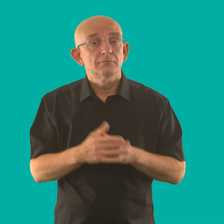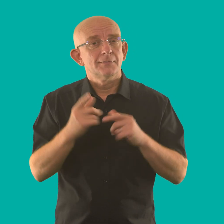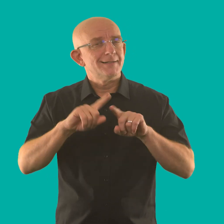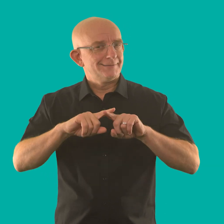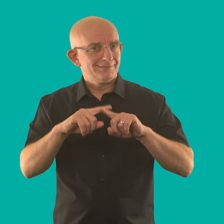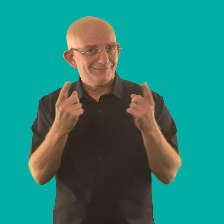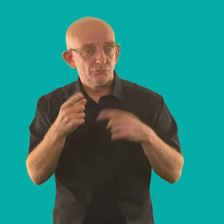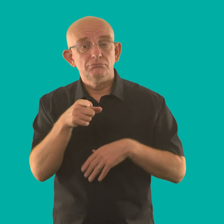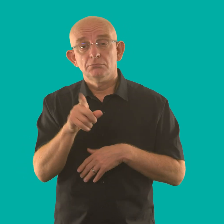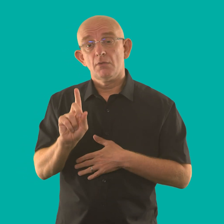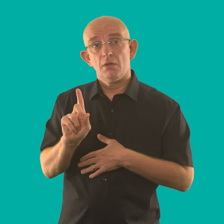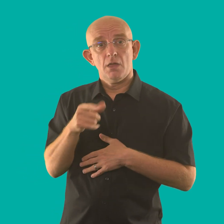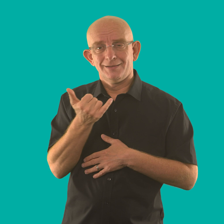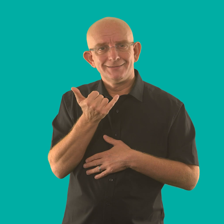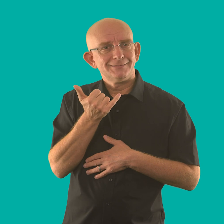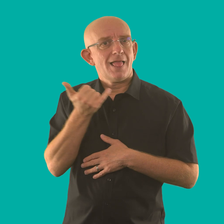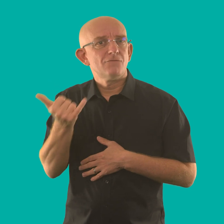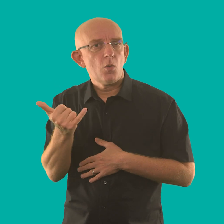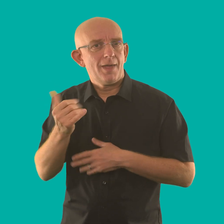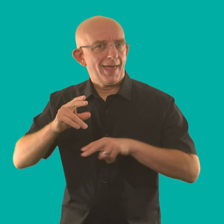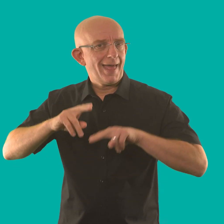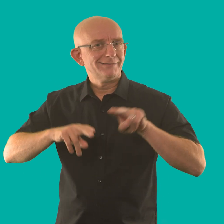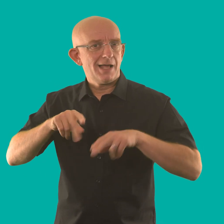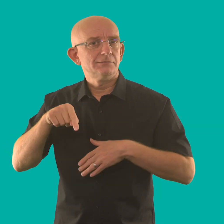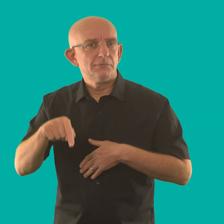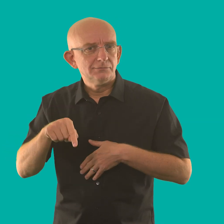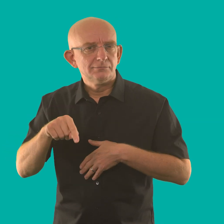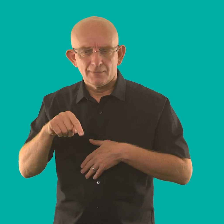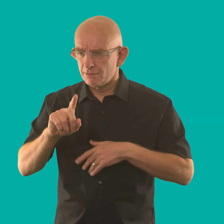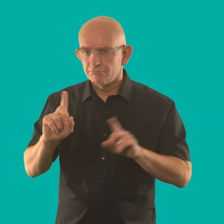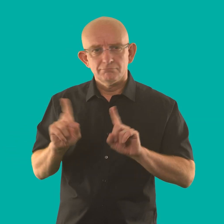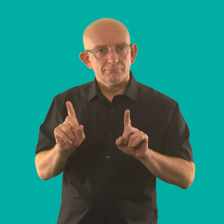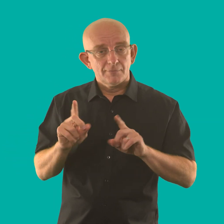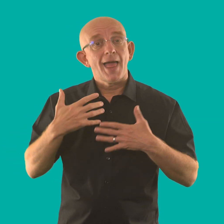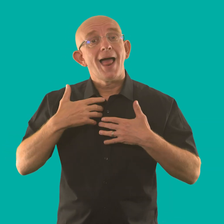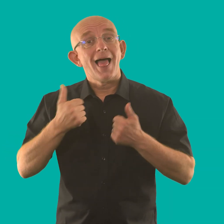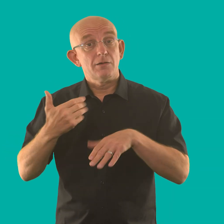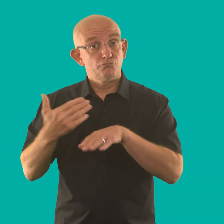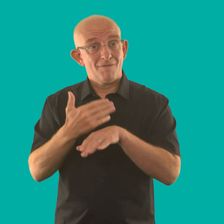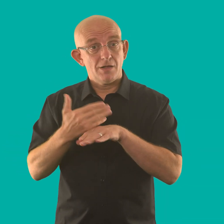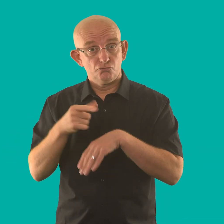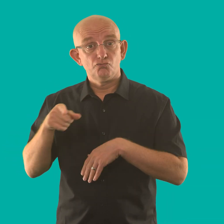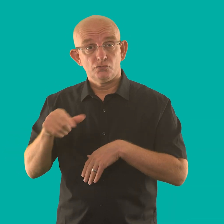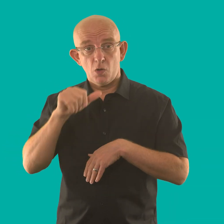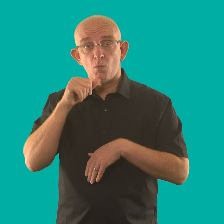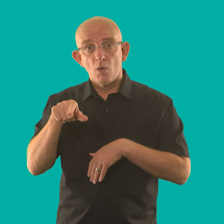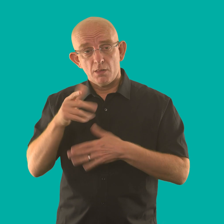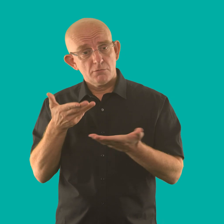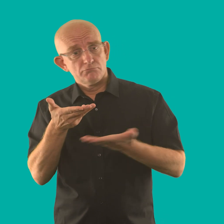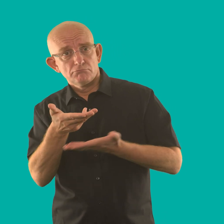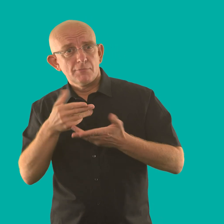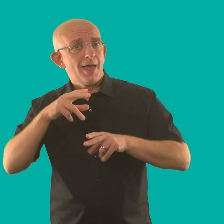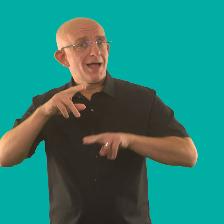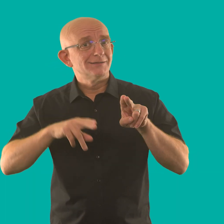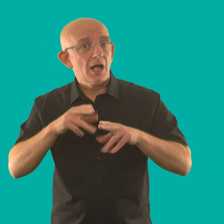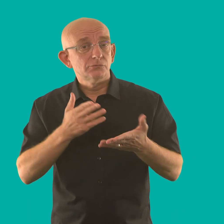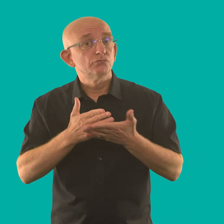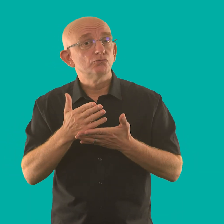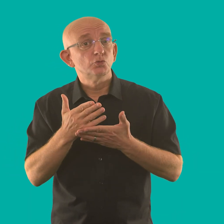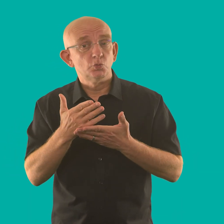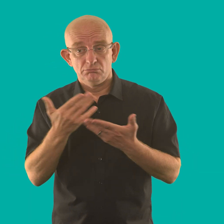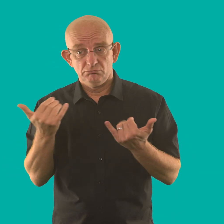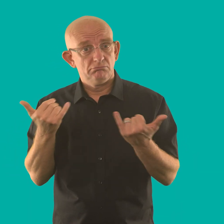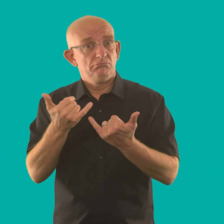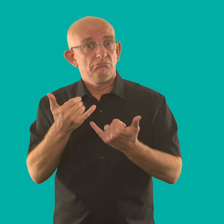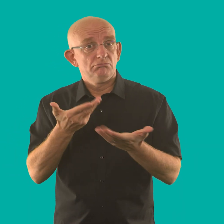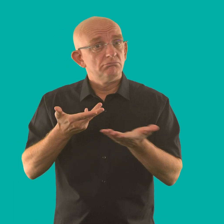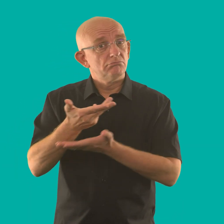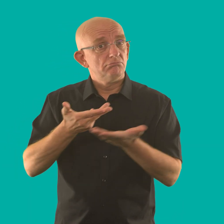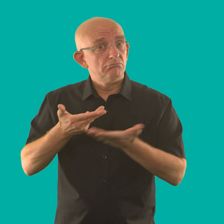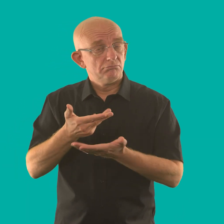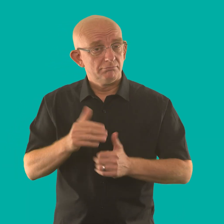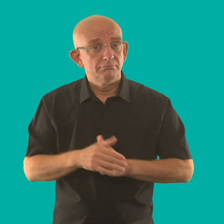For a telephone assessment, the health professional will complete the assessment over the telephone.